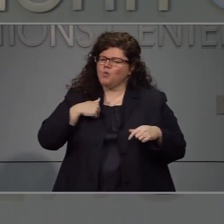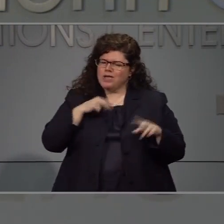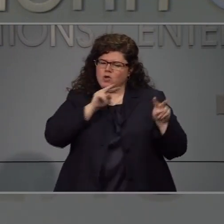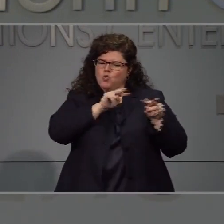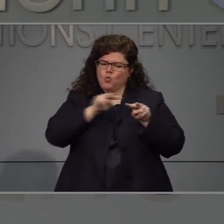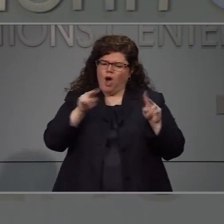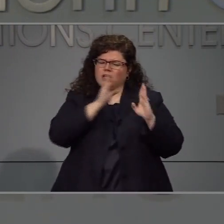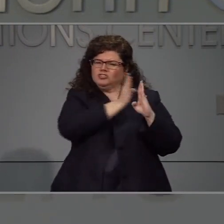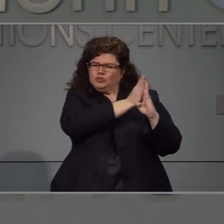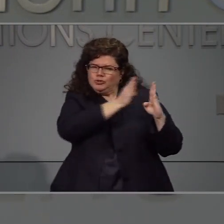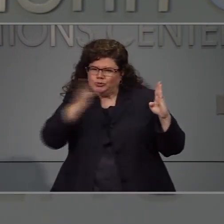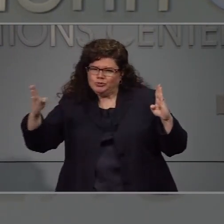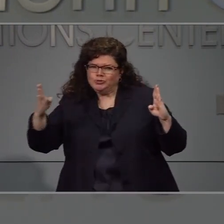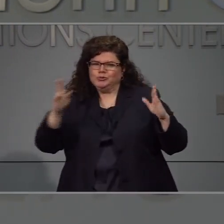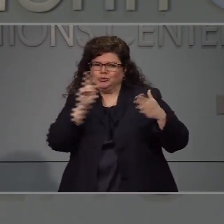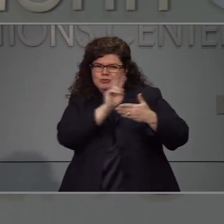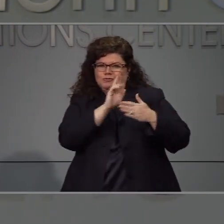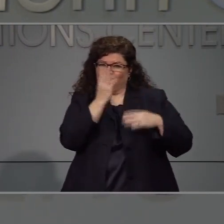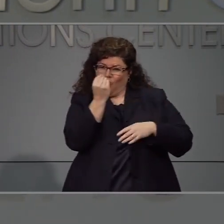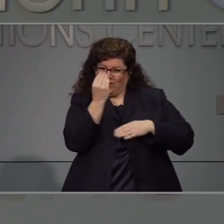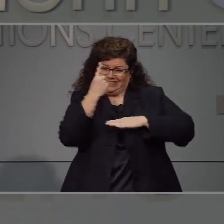OVER THE TRENDS THAT WE ARE